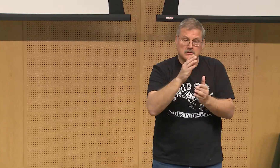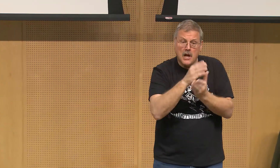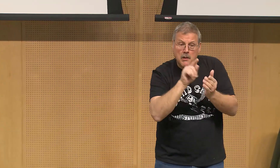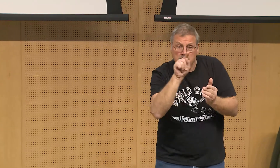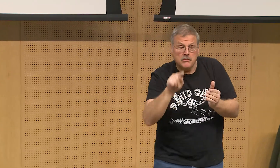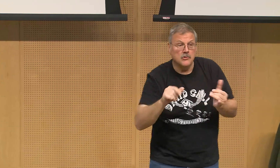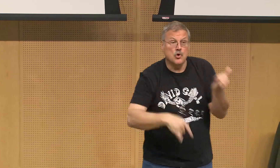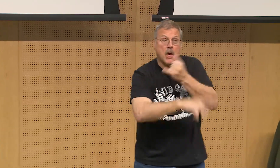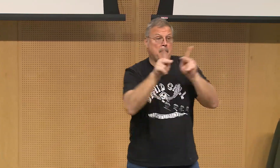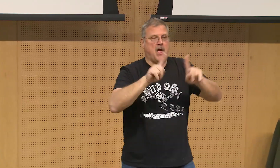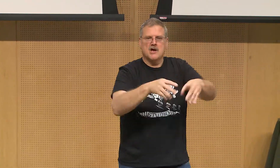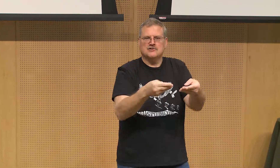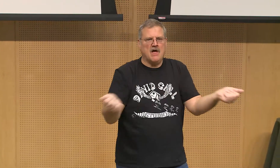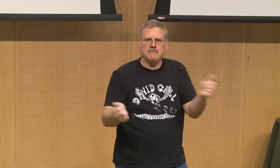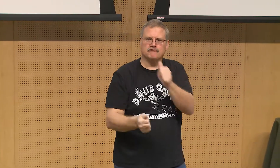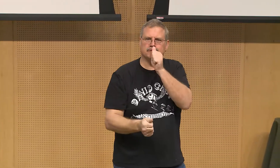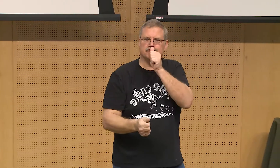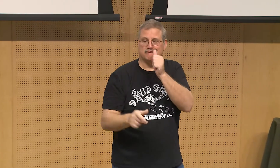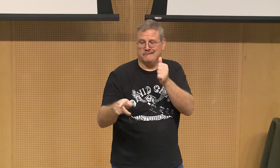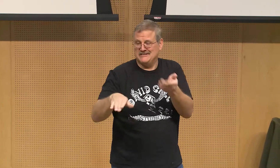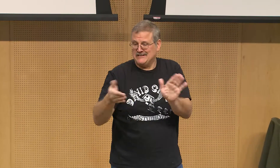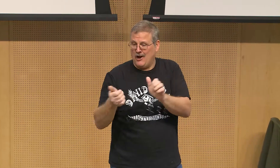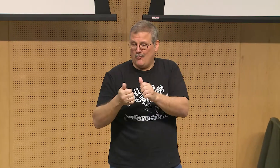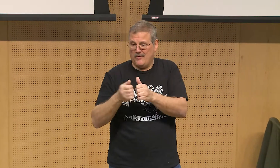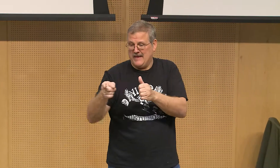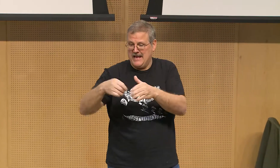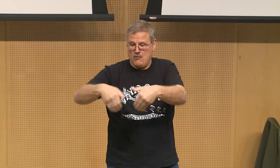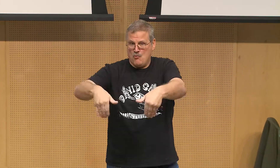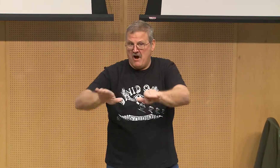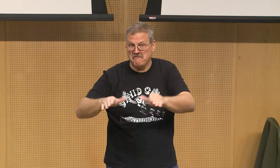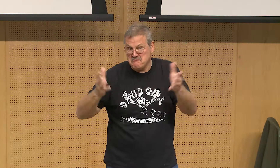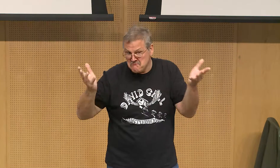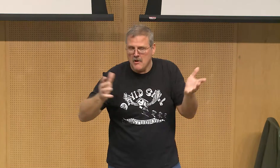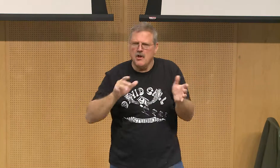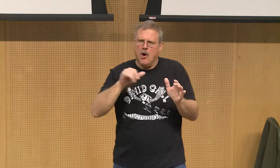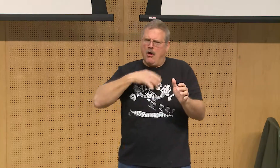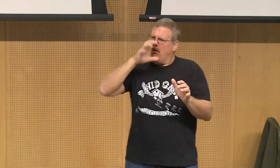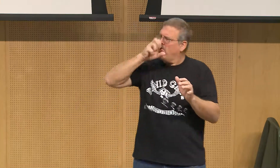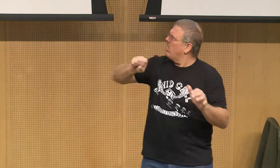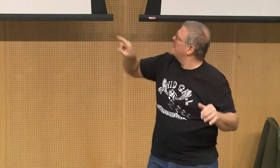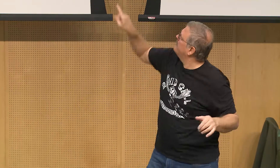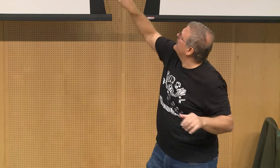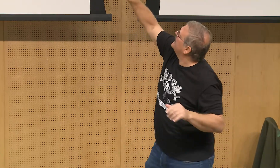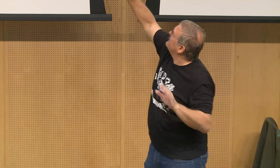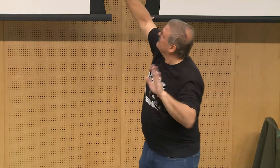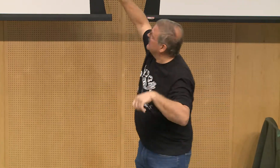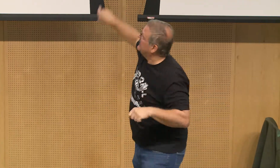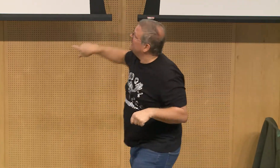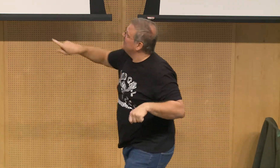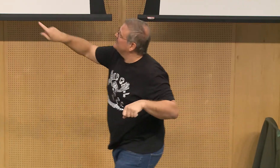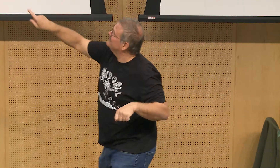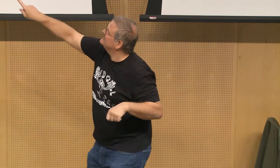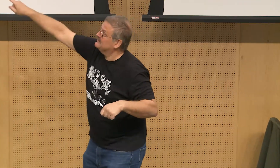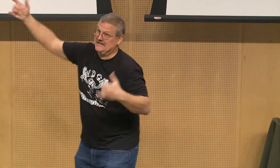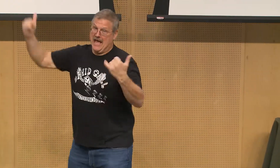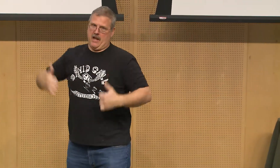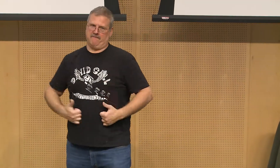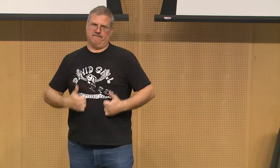could do alphabets A to Z. I'm just fascinated by his work,